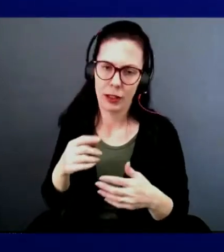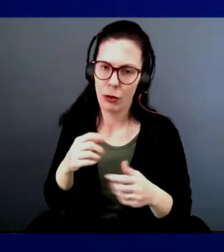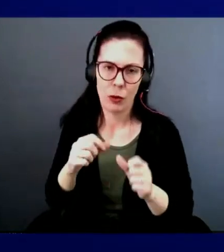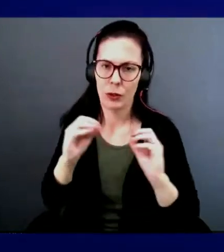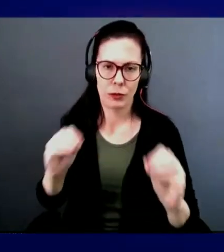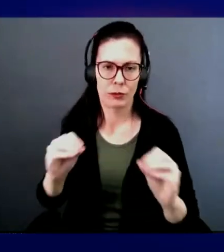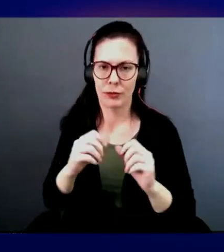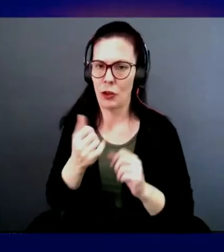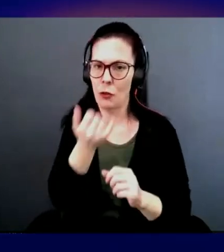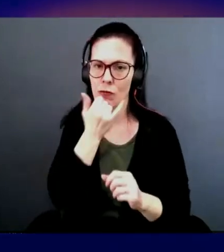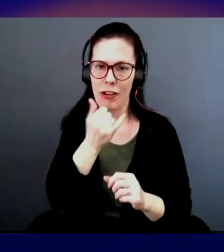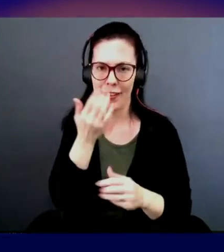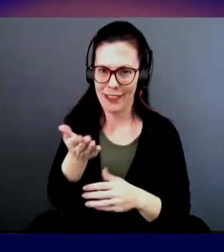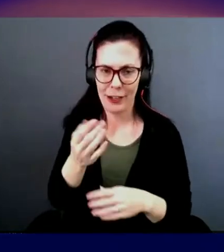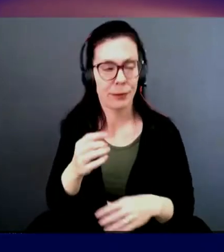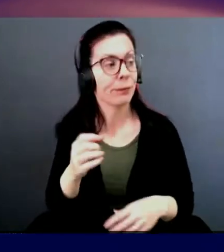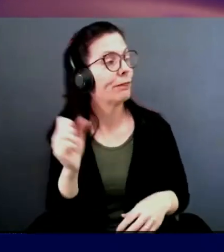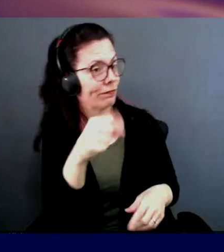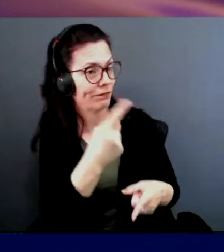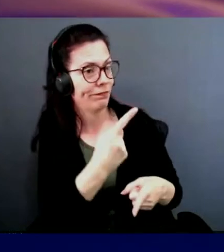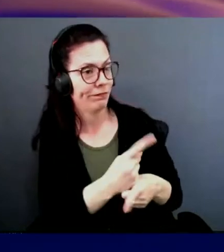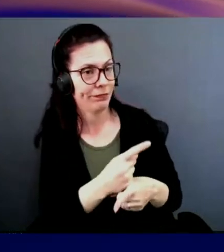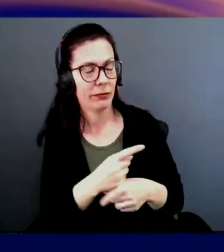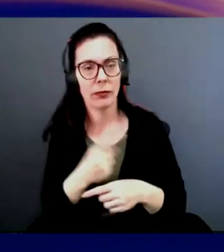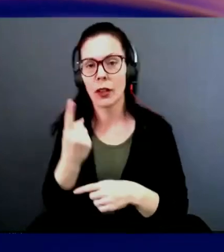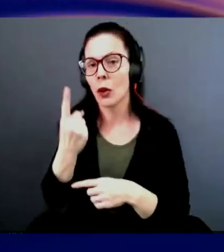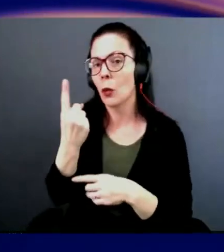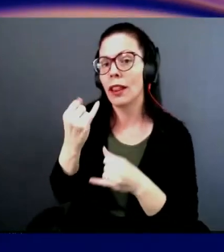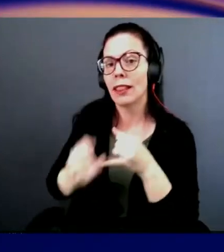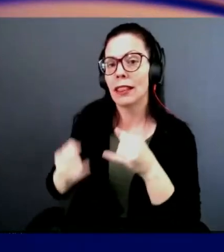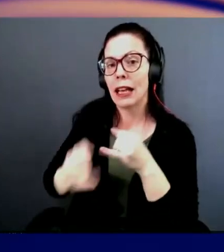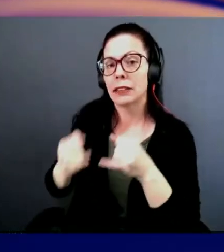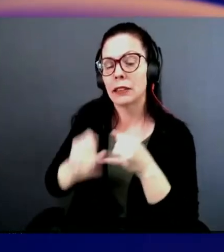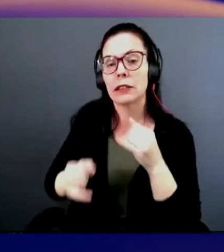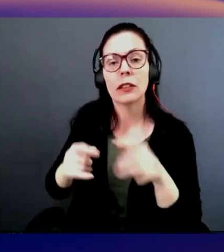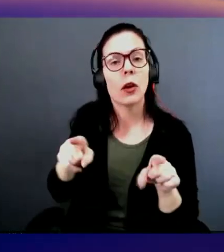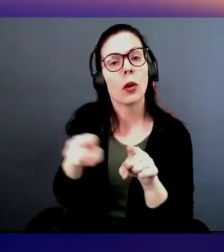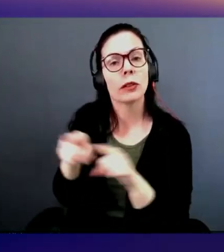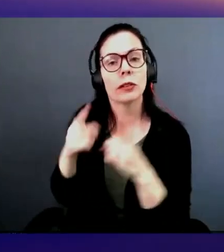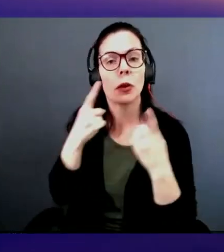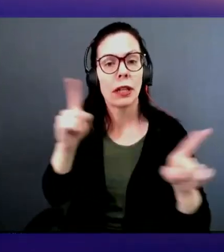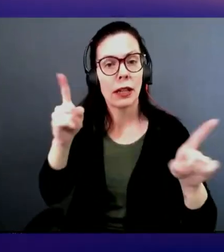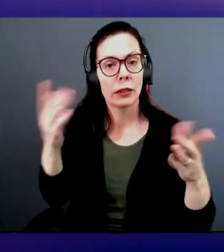And then one of the last ones that was also announced was Amplify studio.